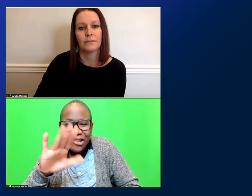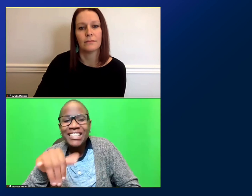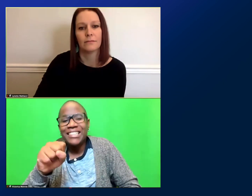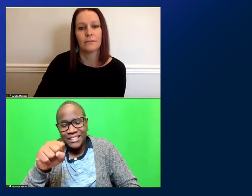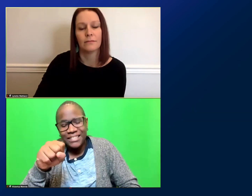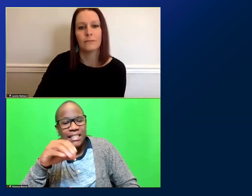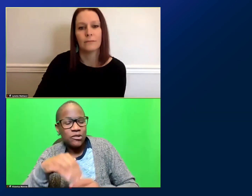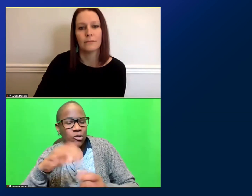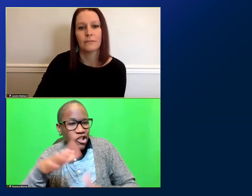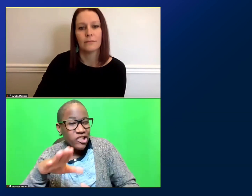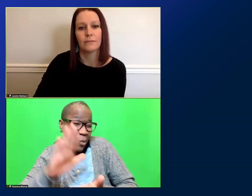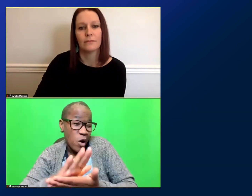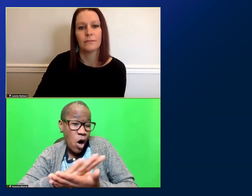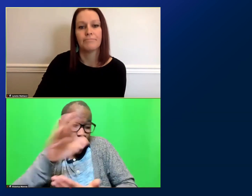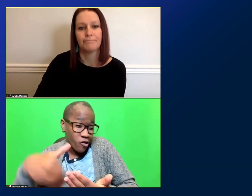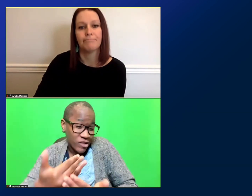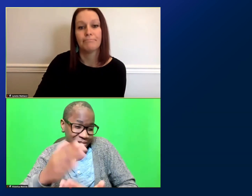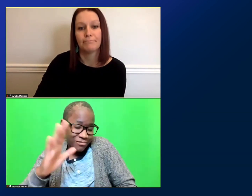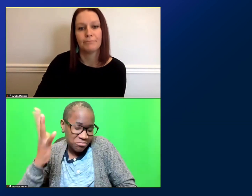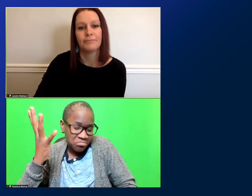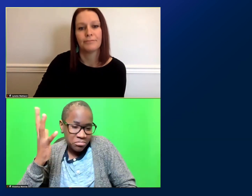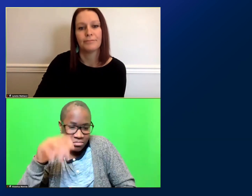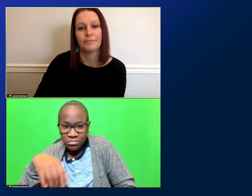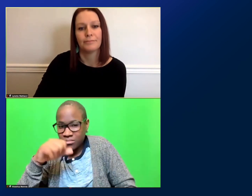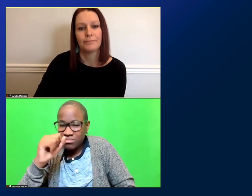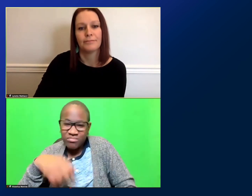within you know society and within our schools and we can address those as we see fit